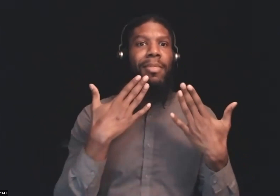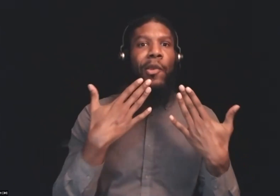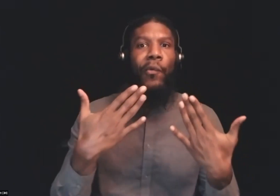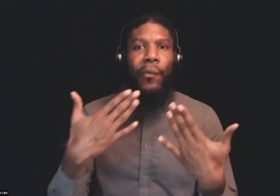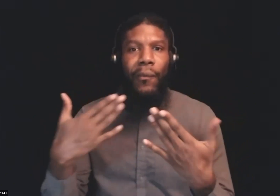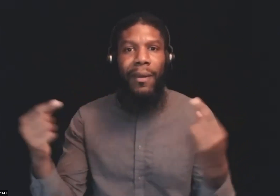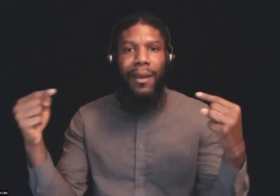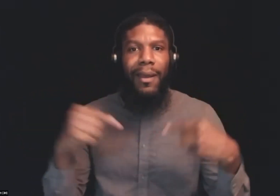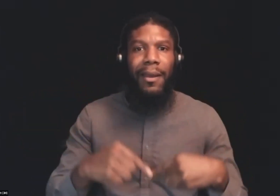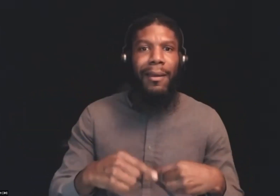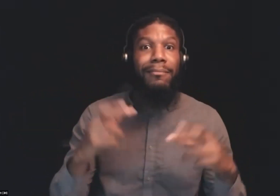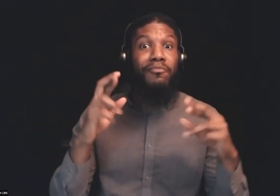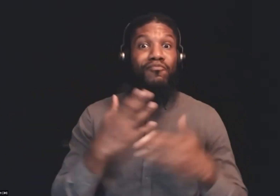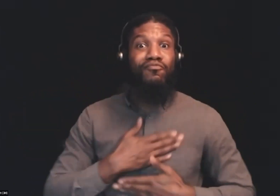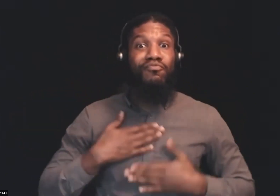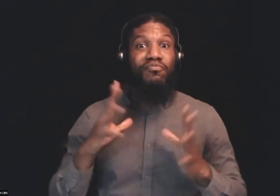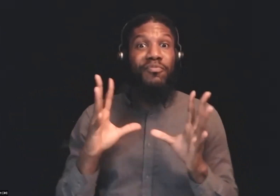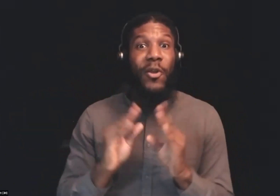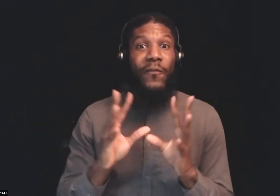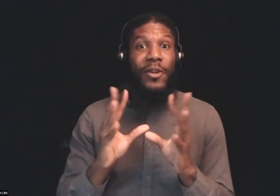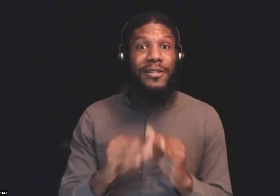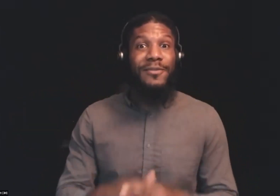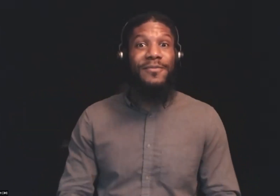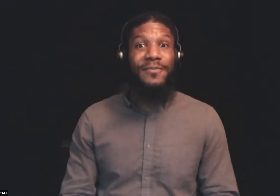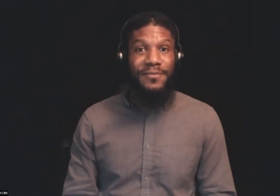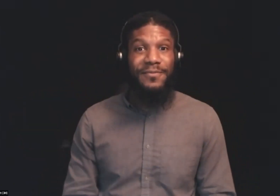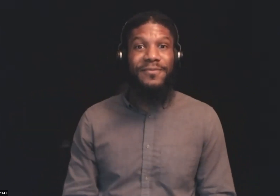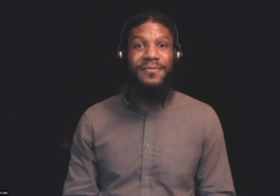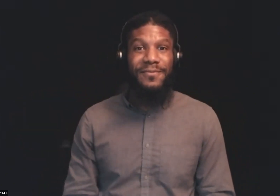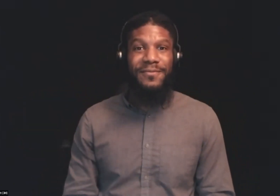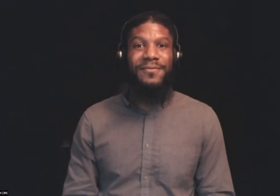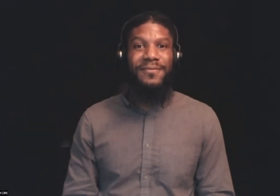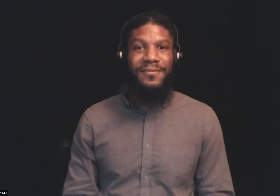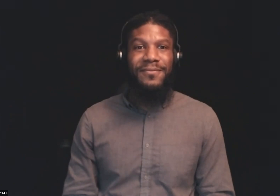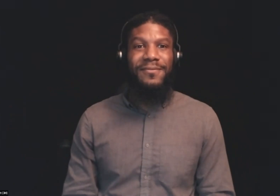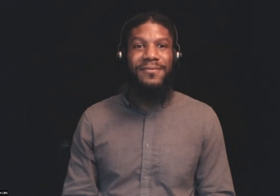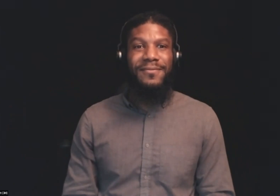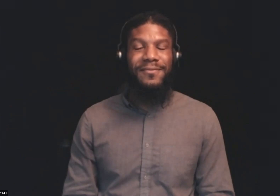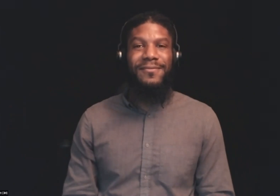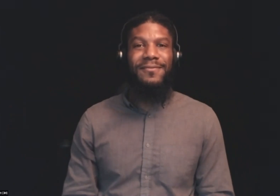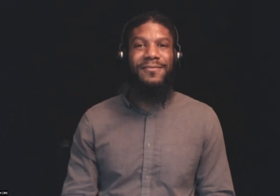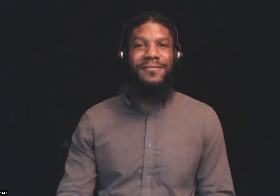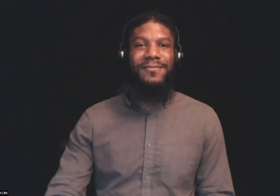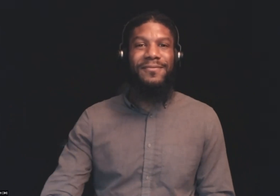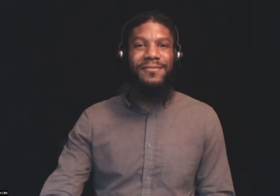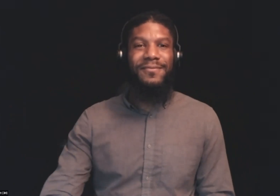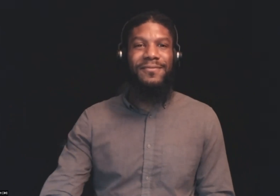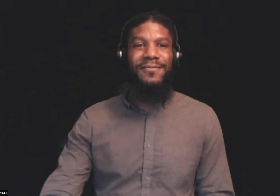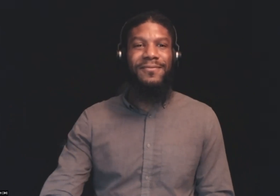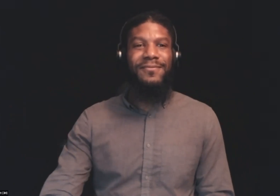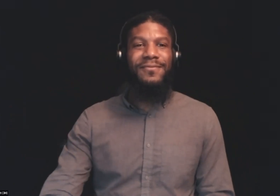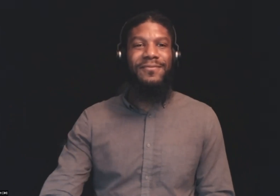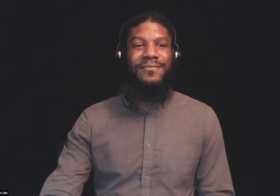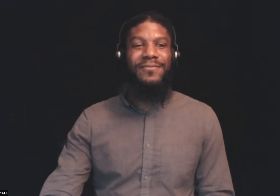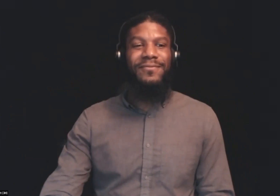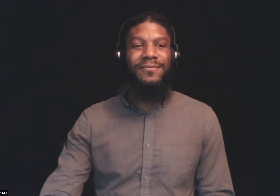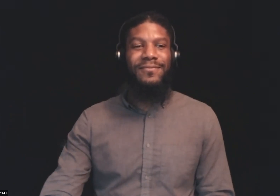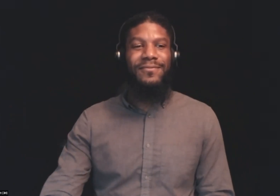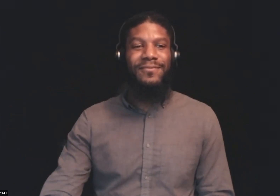and I hope you're enjoying the conference. In a group of 4-5 participants, please